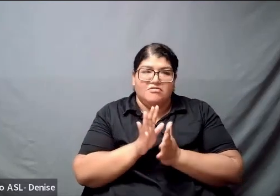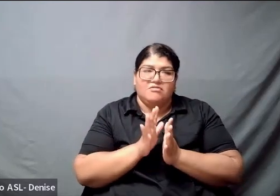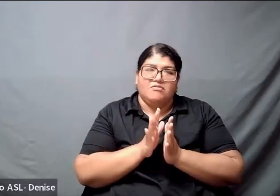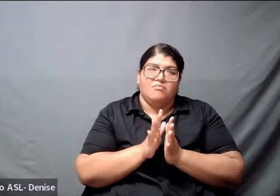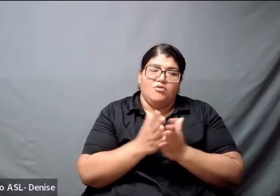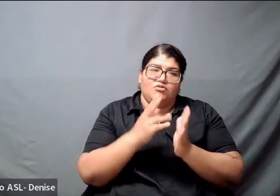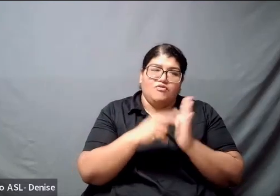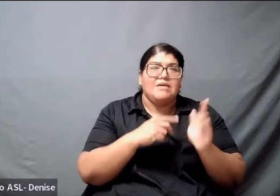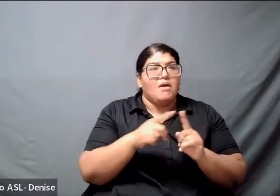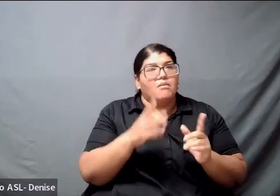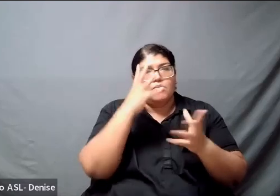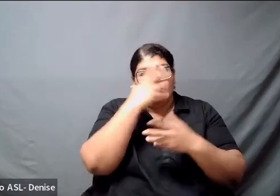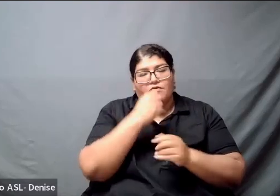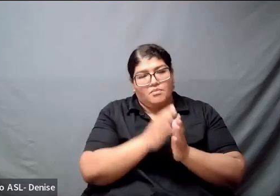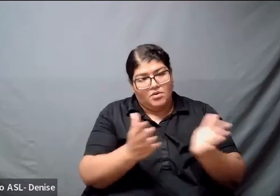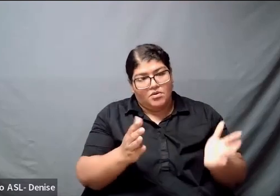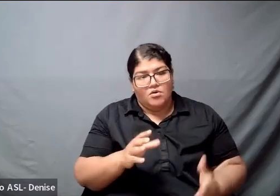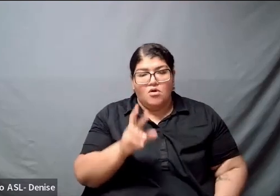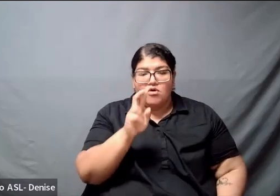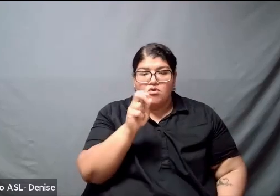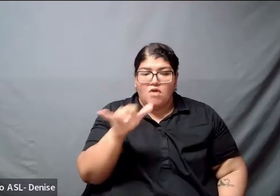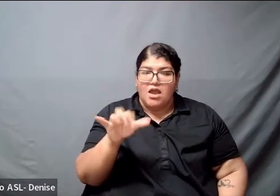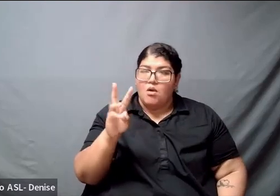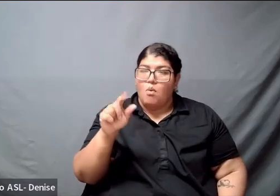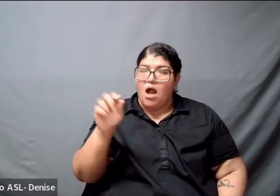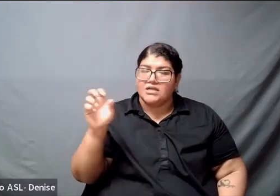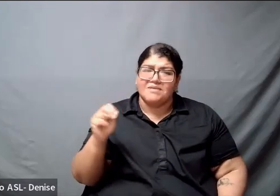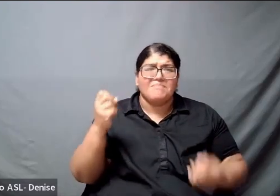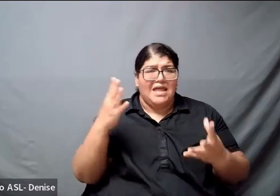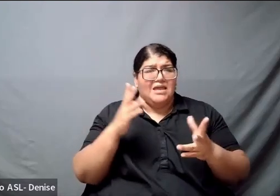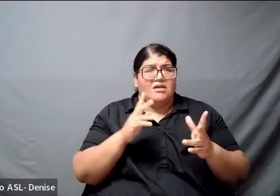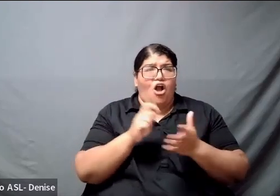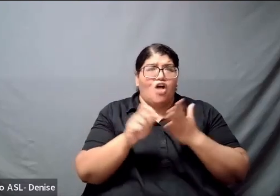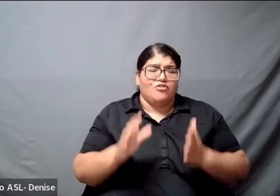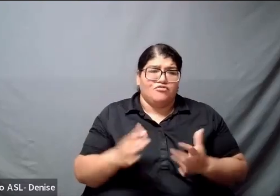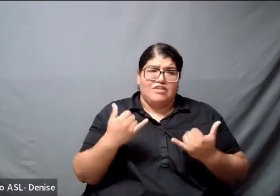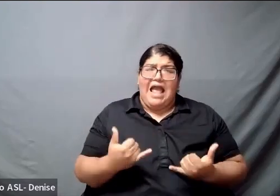Rennie Watson. There's so many more people now that yeah, it is changing.